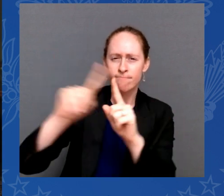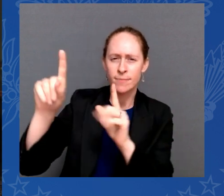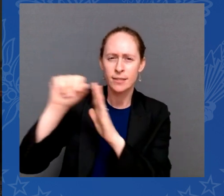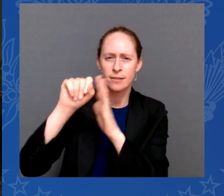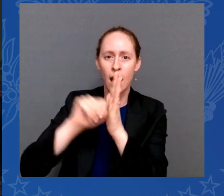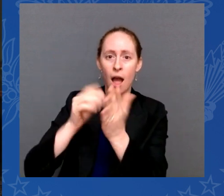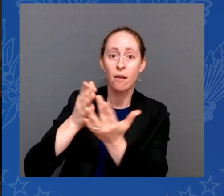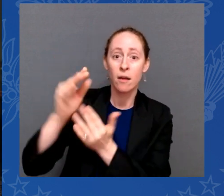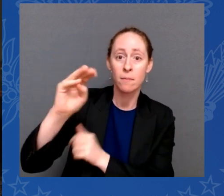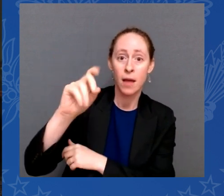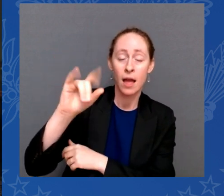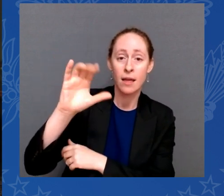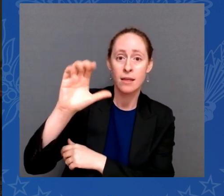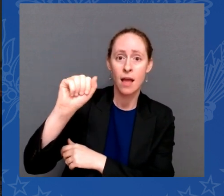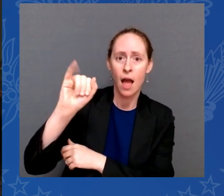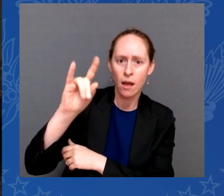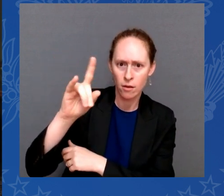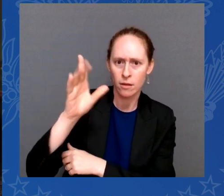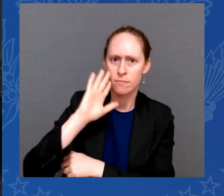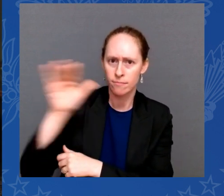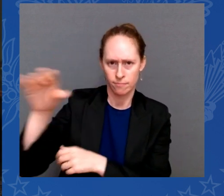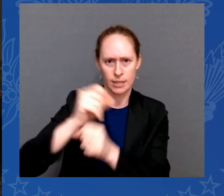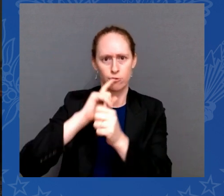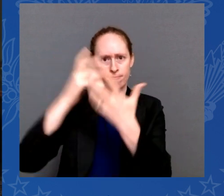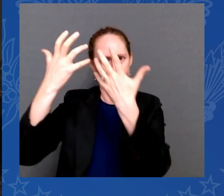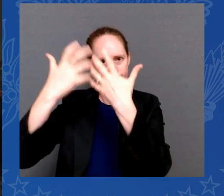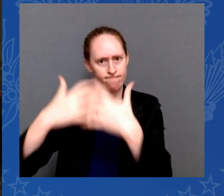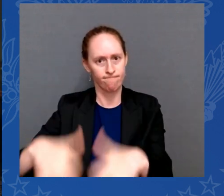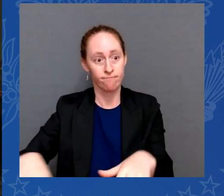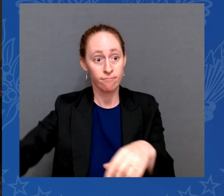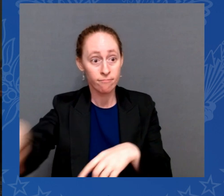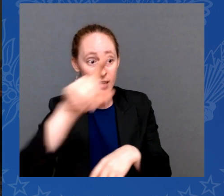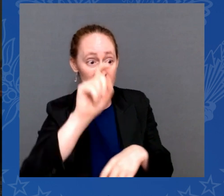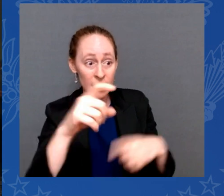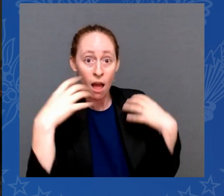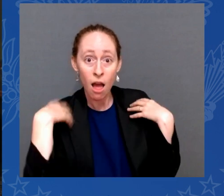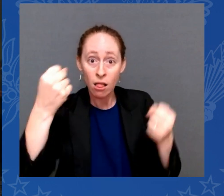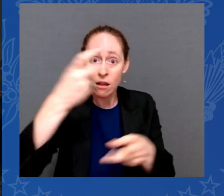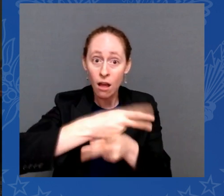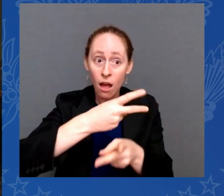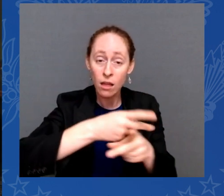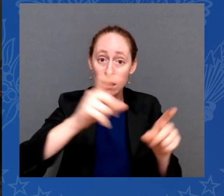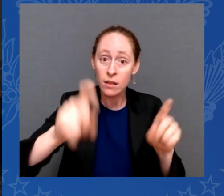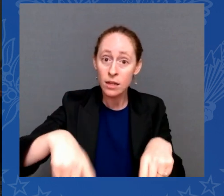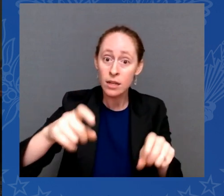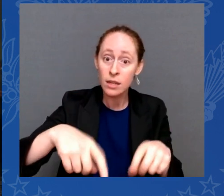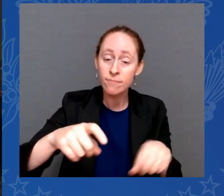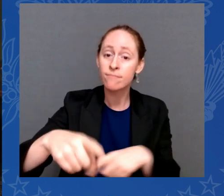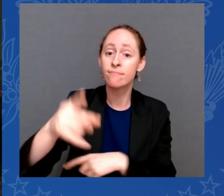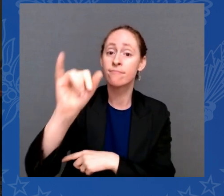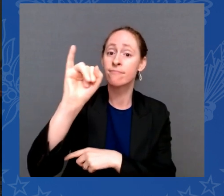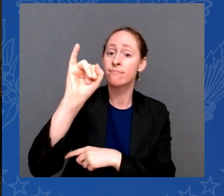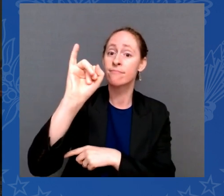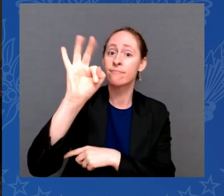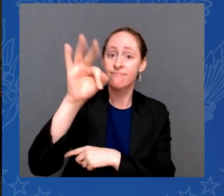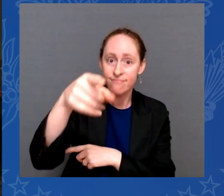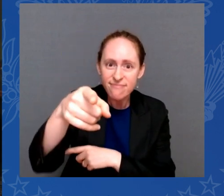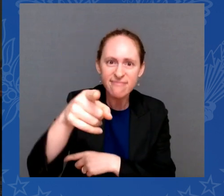where abortions are being banned in that state. The executive order makes sure healthcare providers